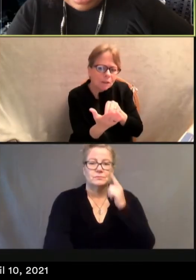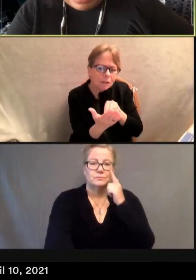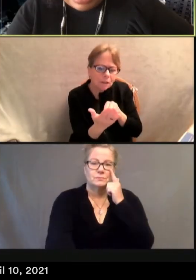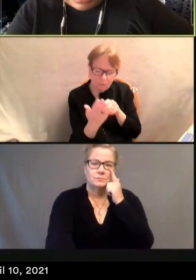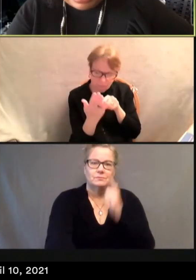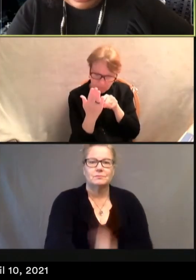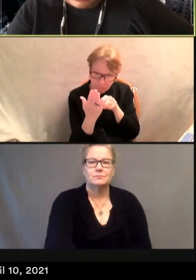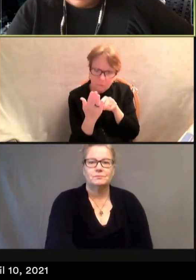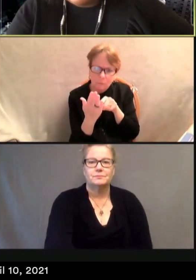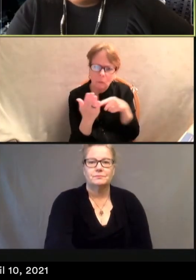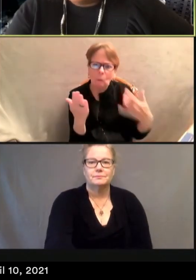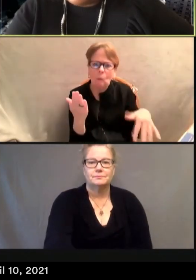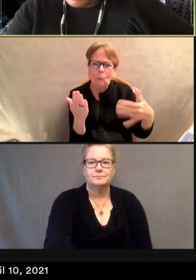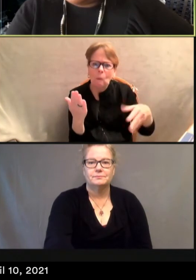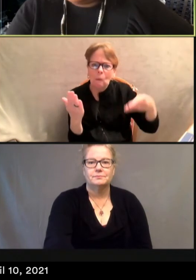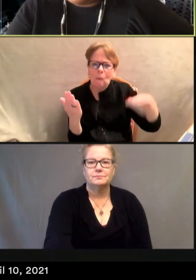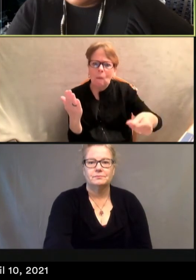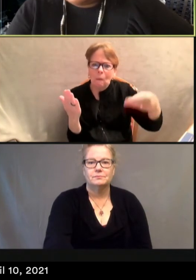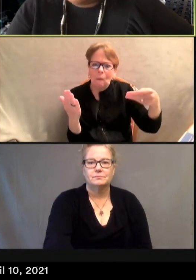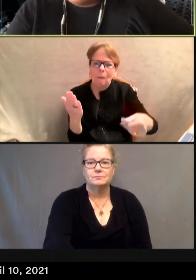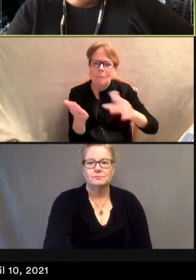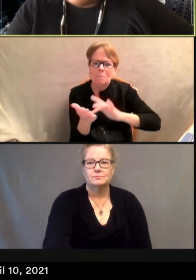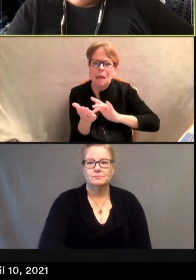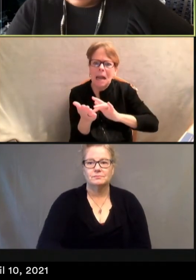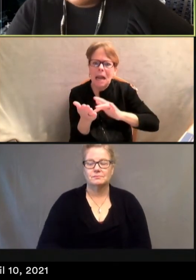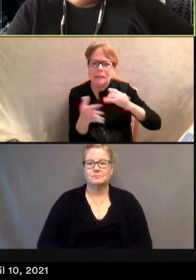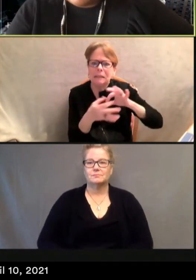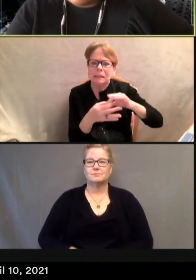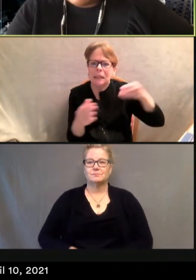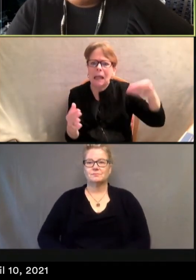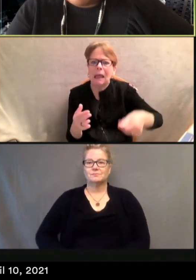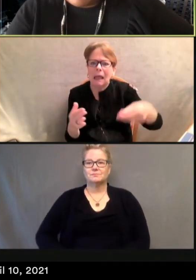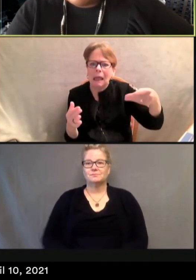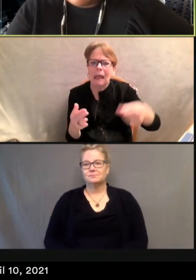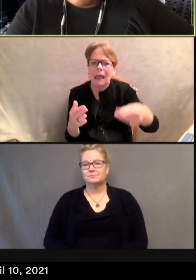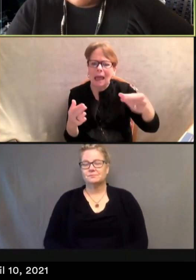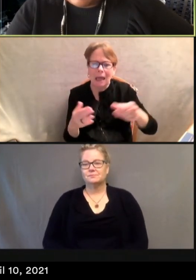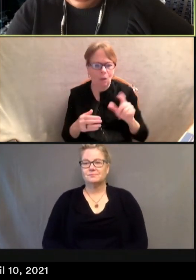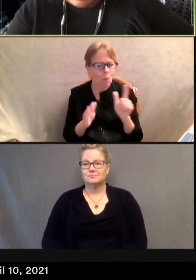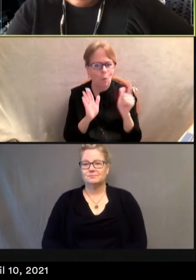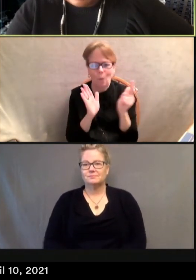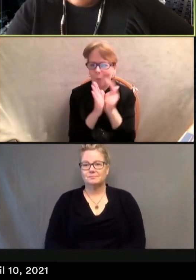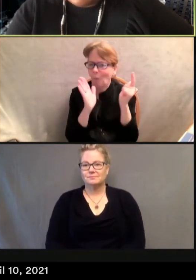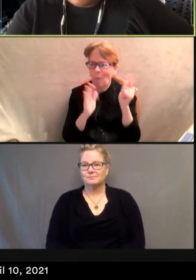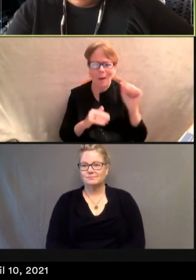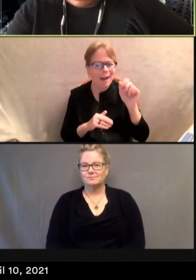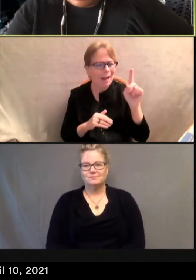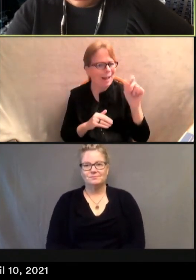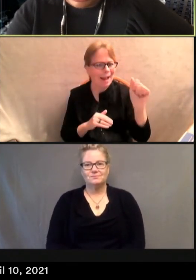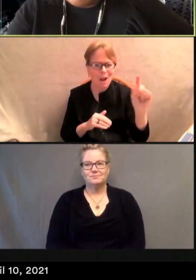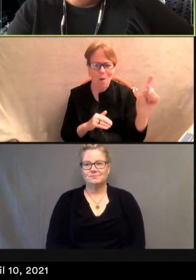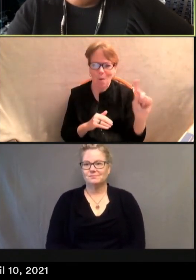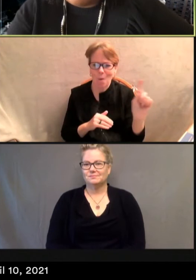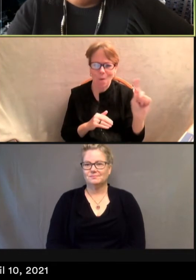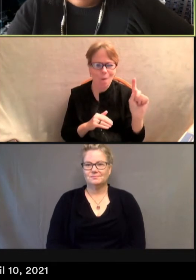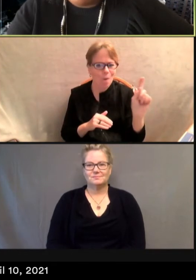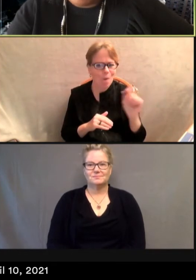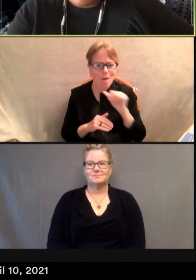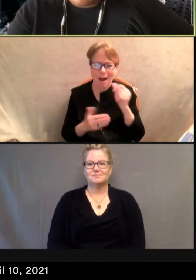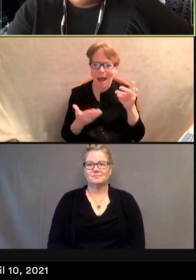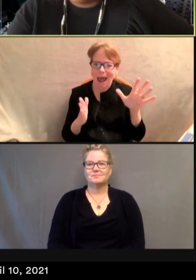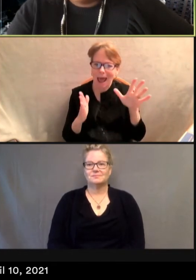expenses. That is not necessarily permissible under the ADA. So strategically employers